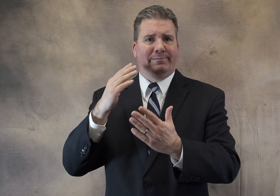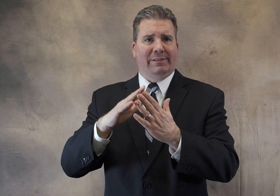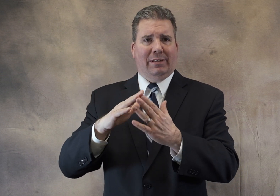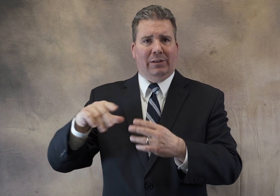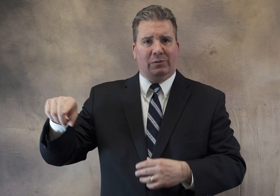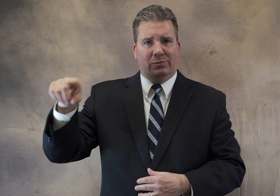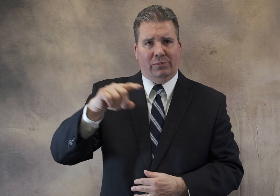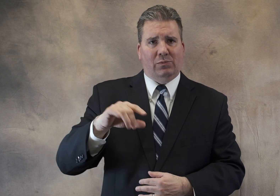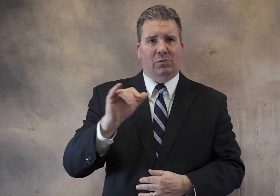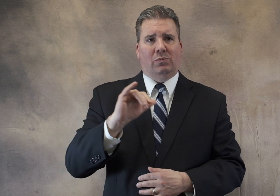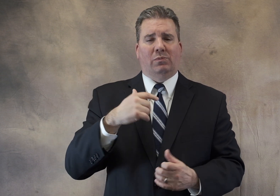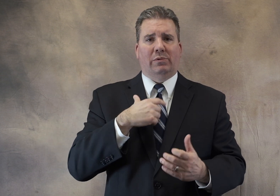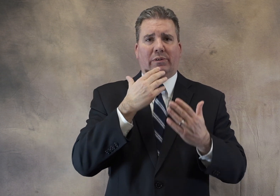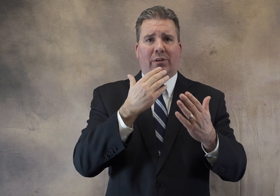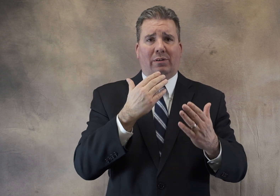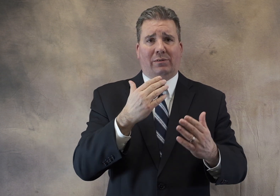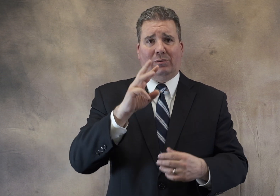We are grateful for their support.